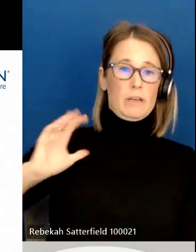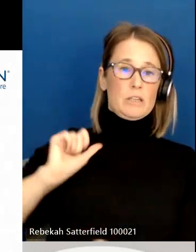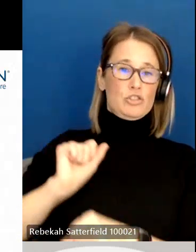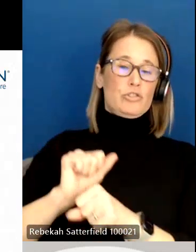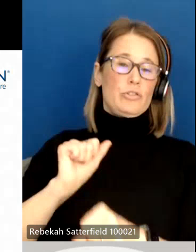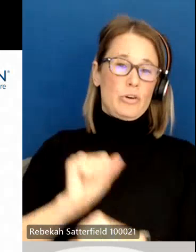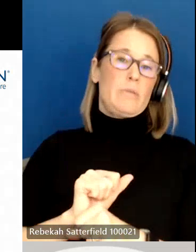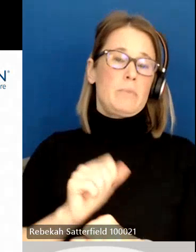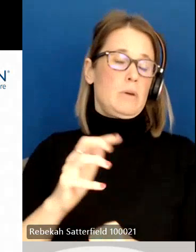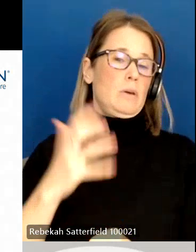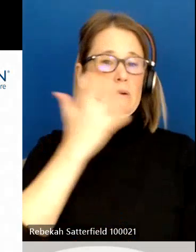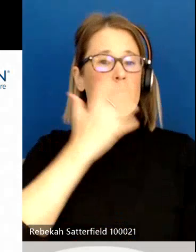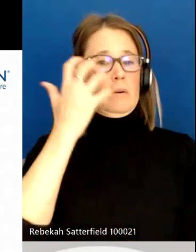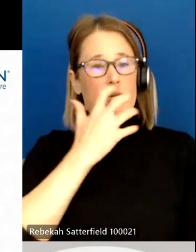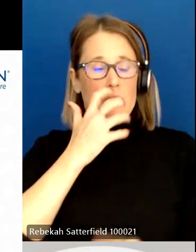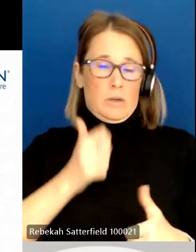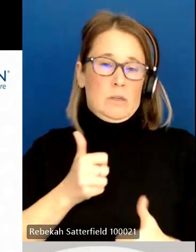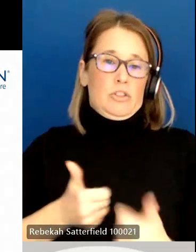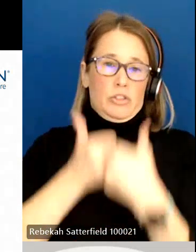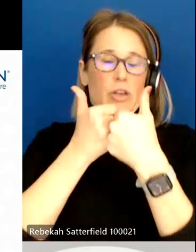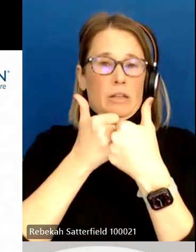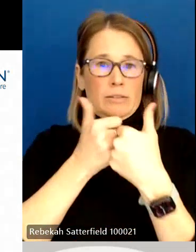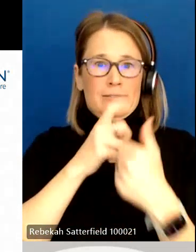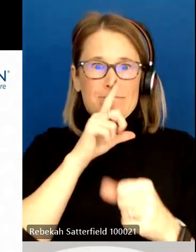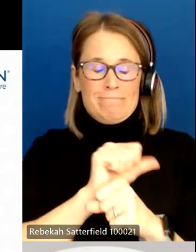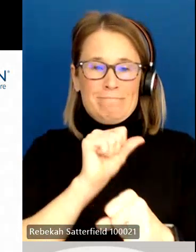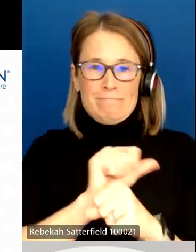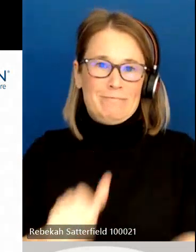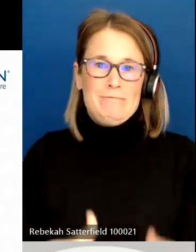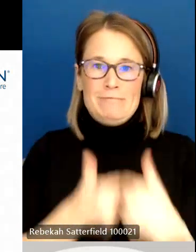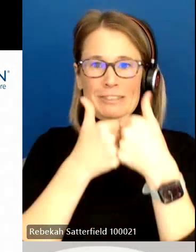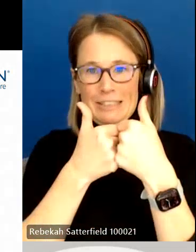was a significant challenge it really was it left me black and blue especially given the